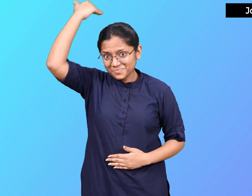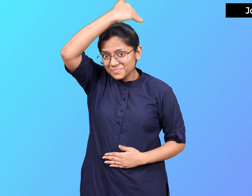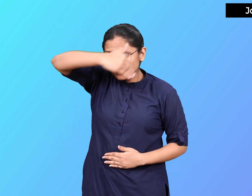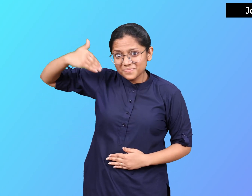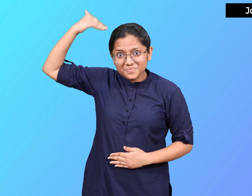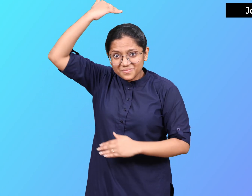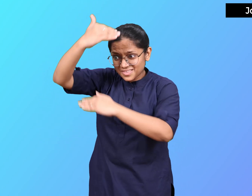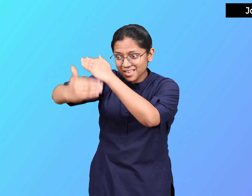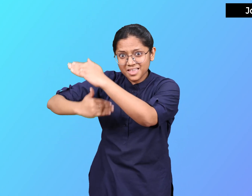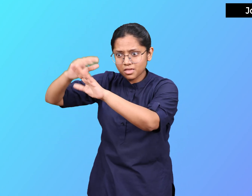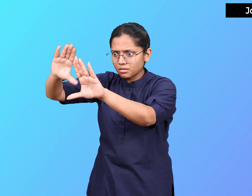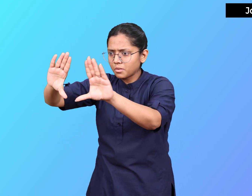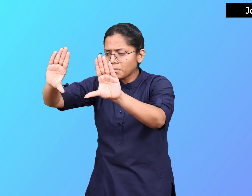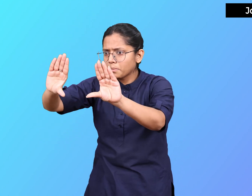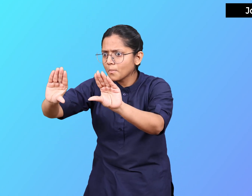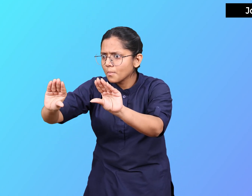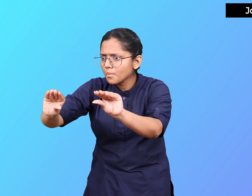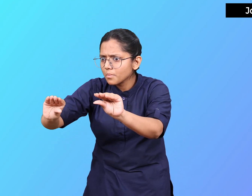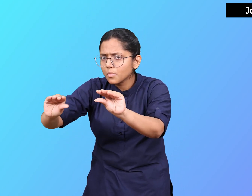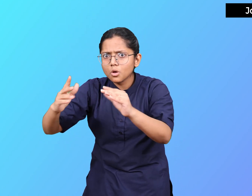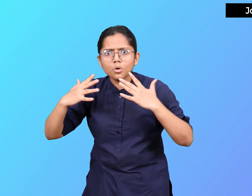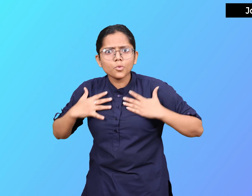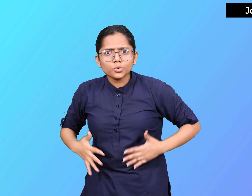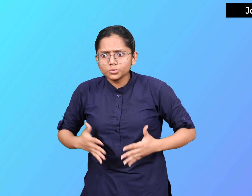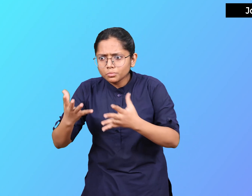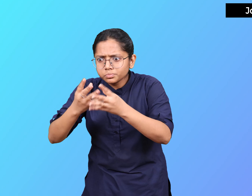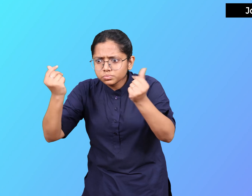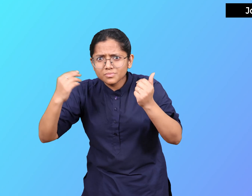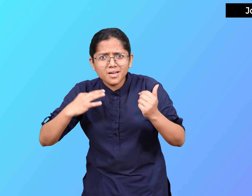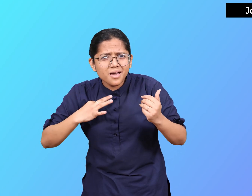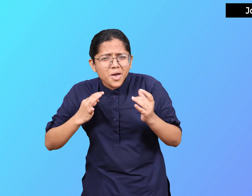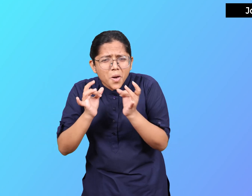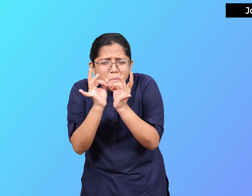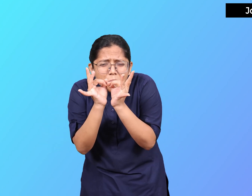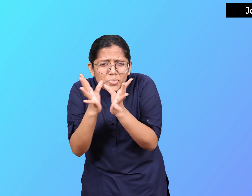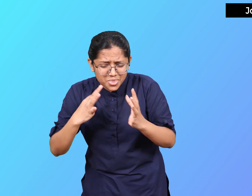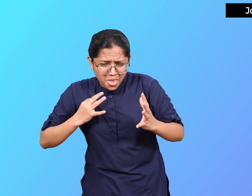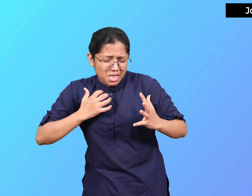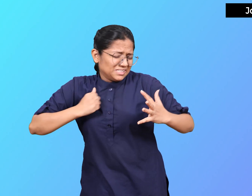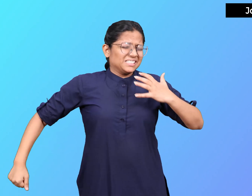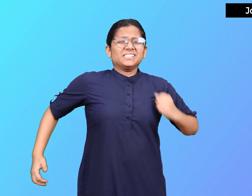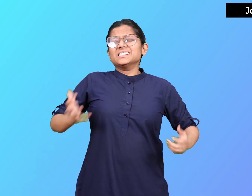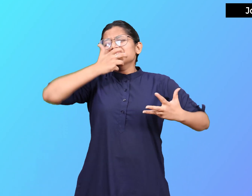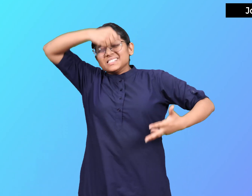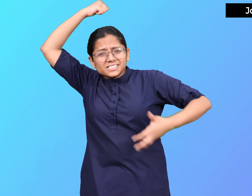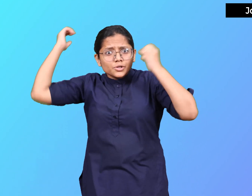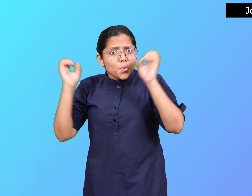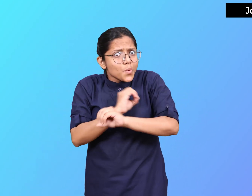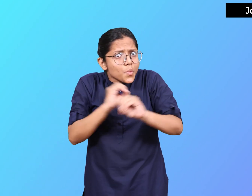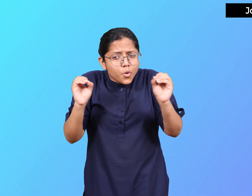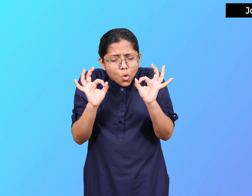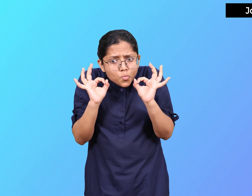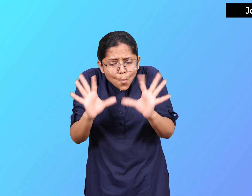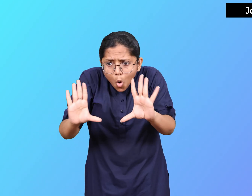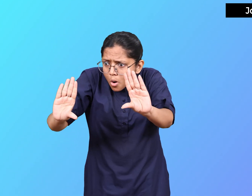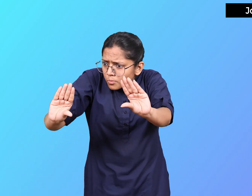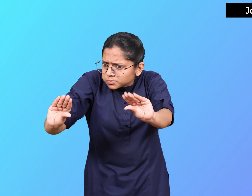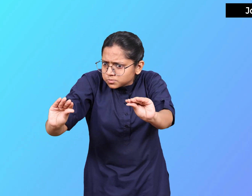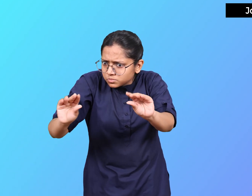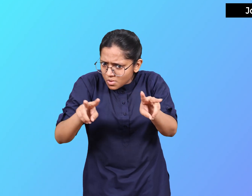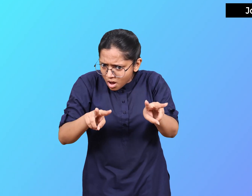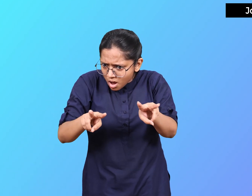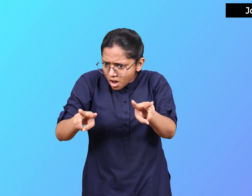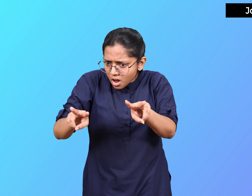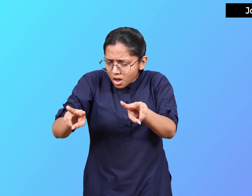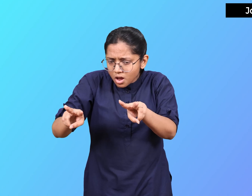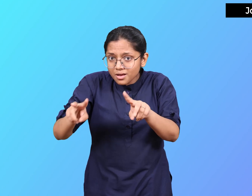He also saw the cloth that had been around Jesus’ head. It was rolled up and laid in a different place from the pieces of linen.